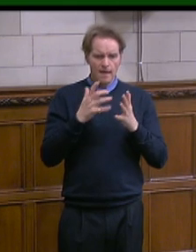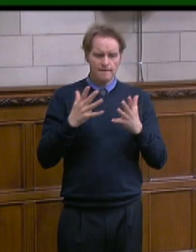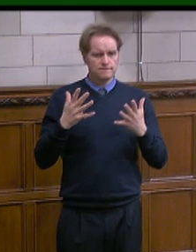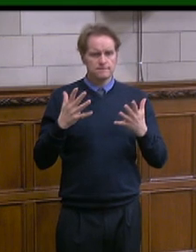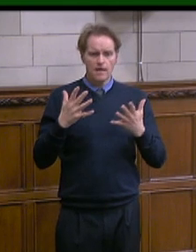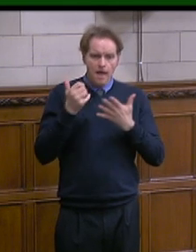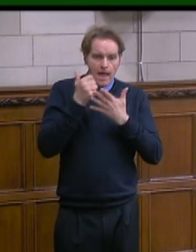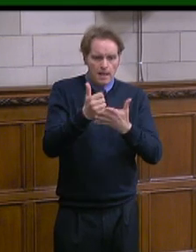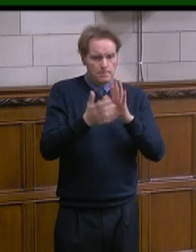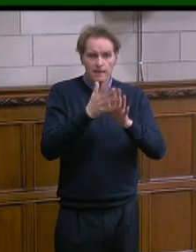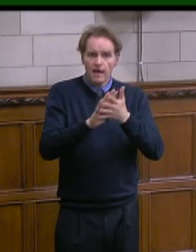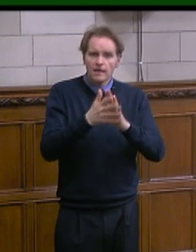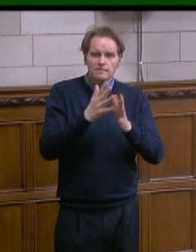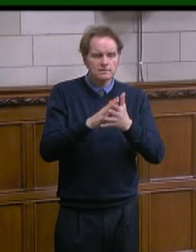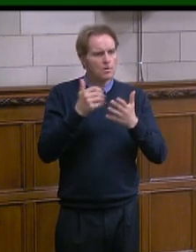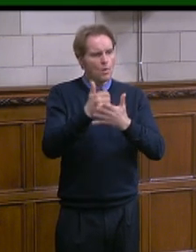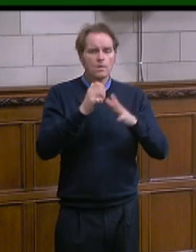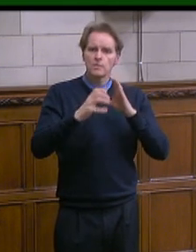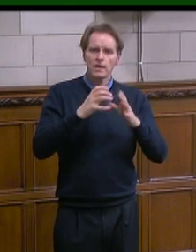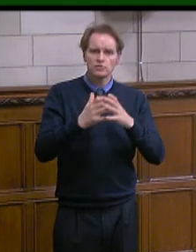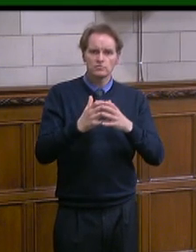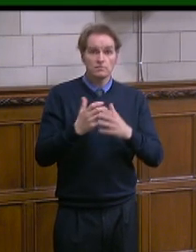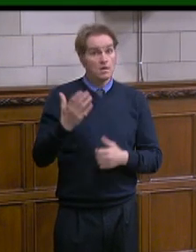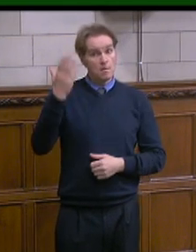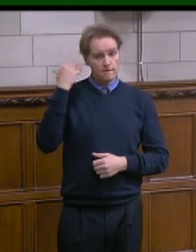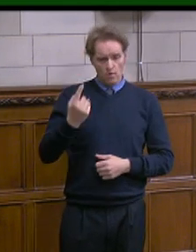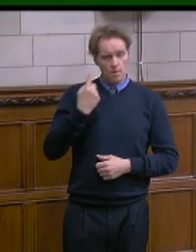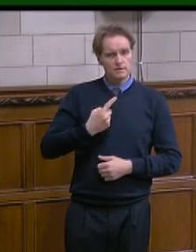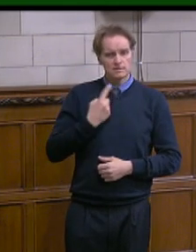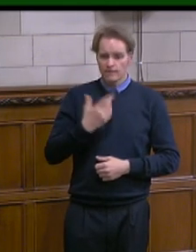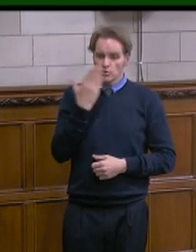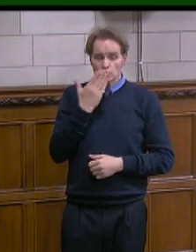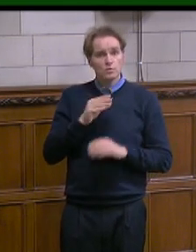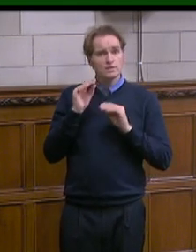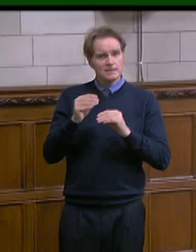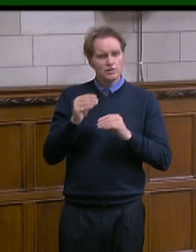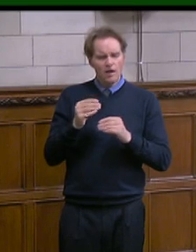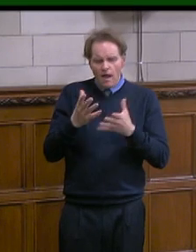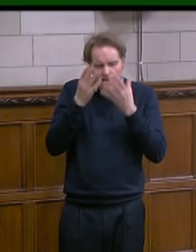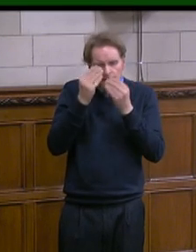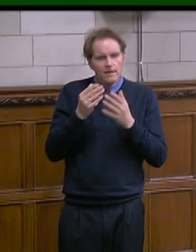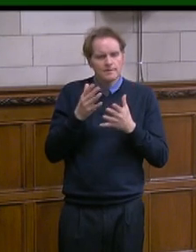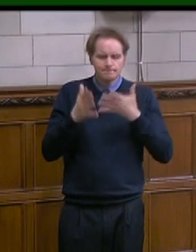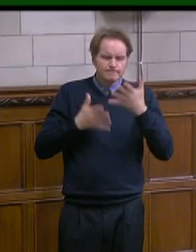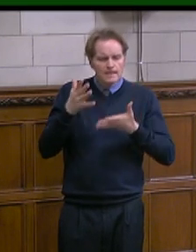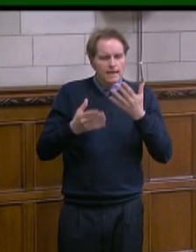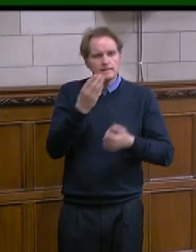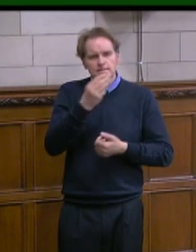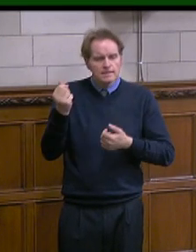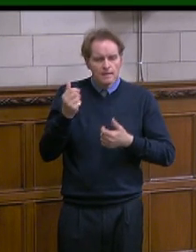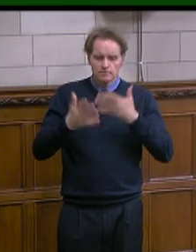As a primary school teacher, I learned a very limited amount of sign language, and I will